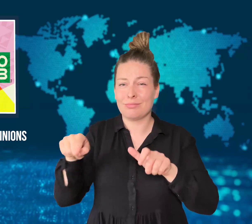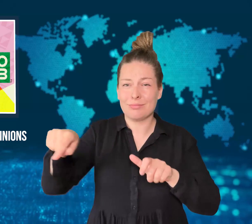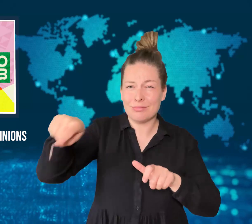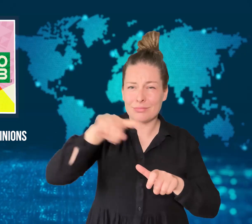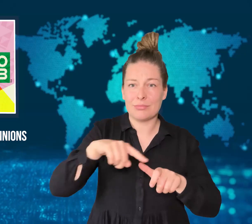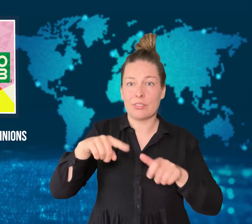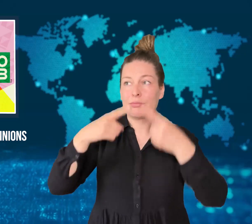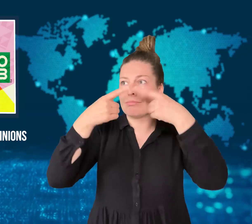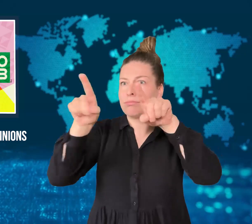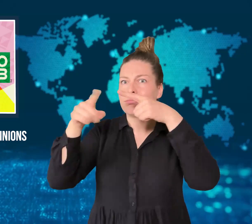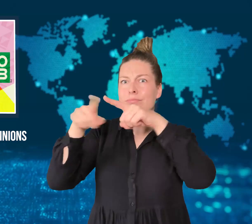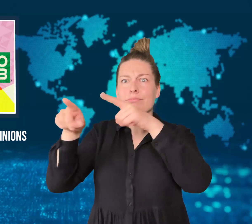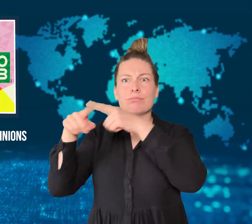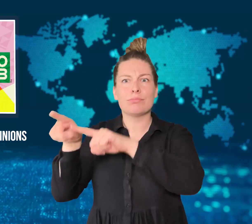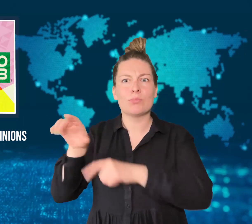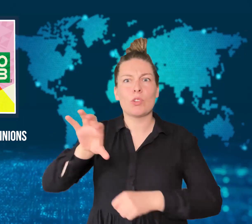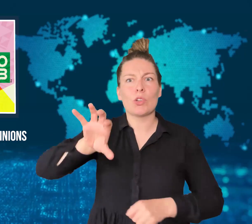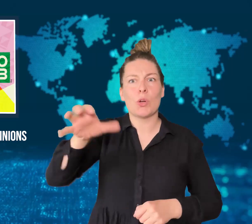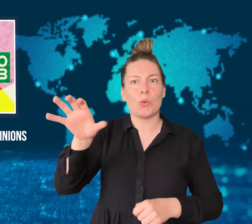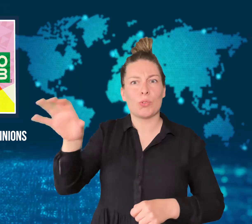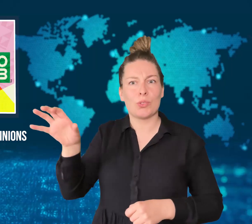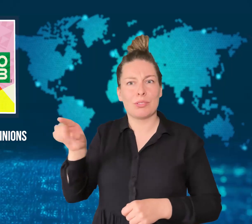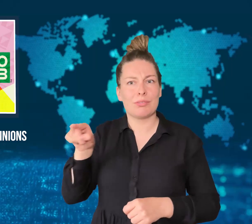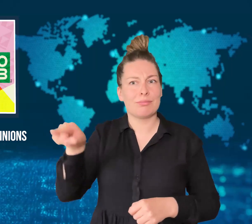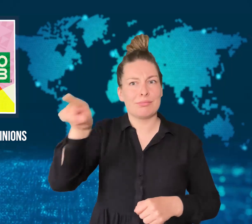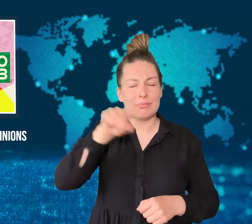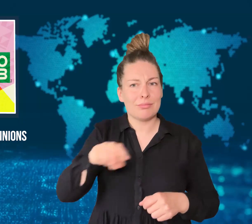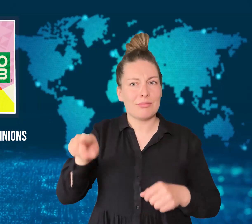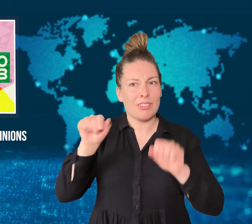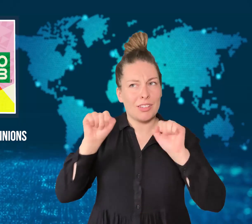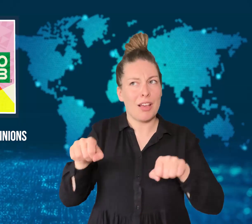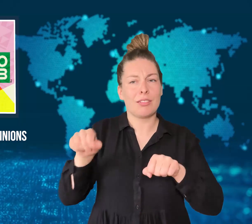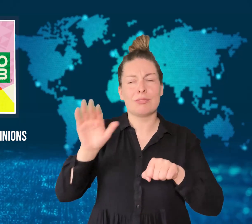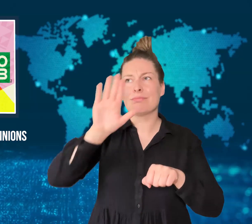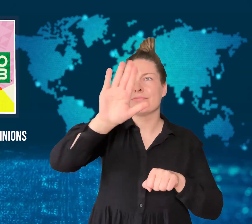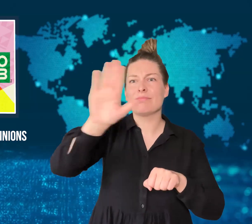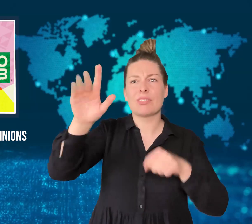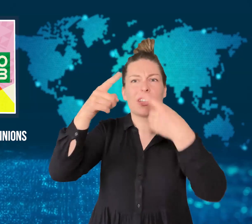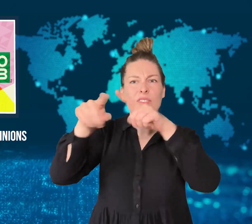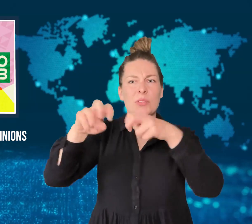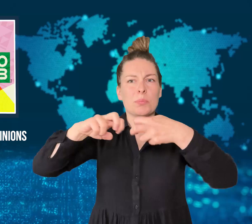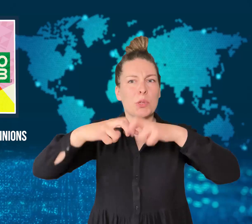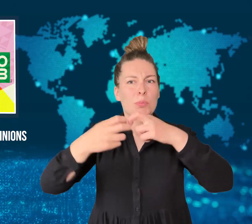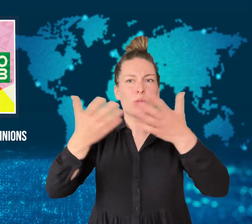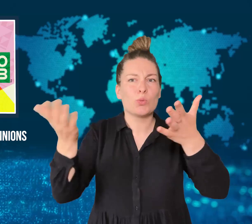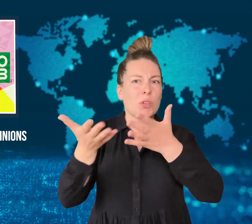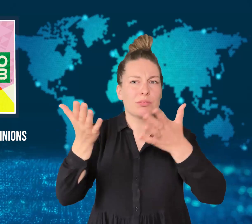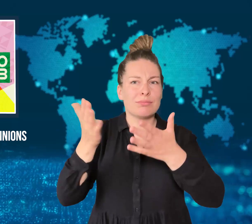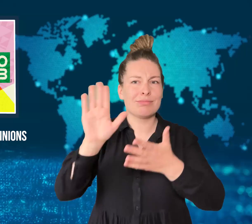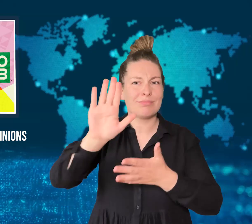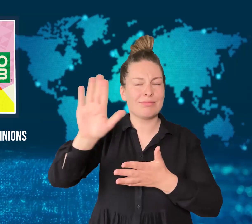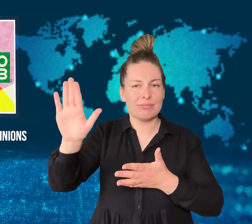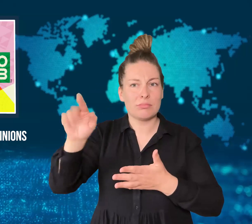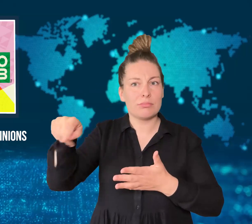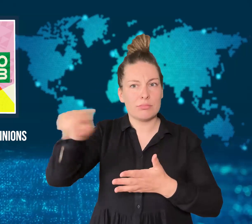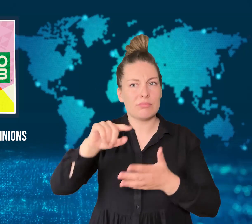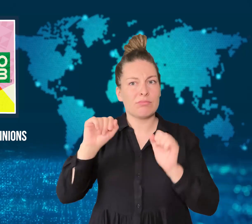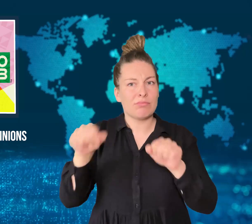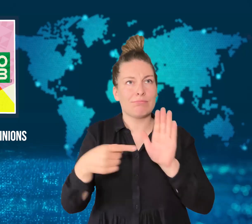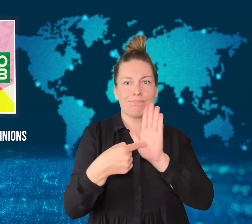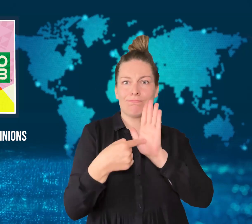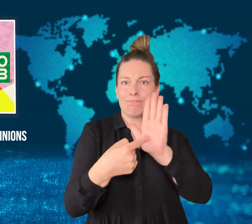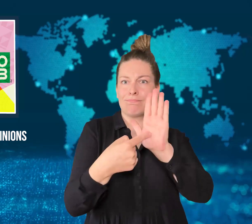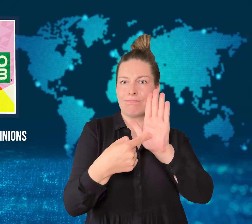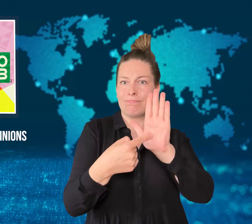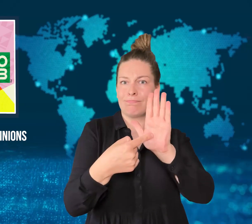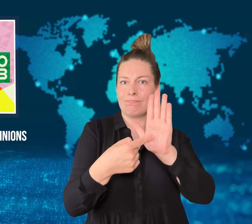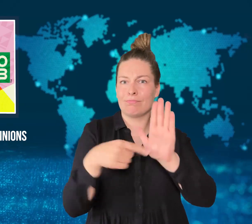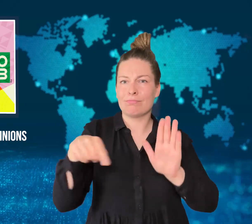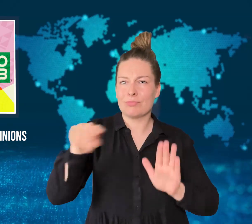and that the players from other countries may want to represent different issues.